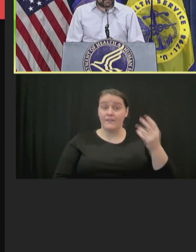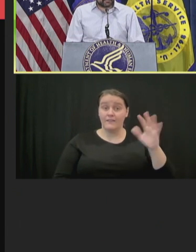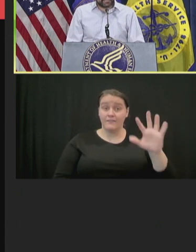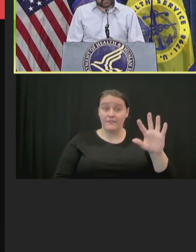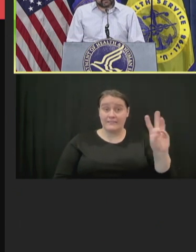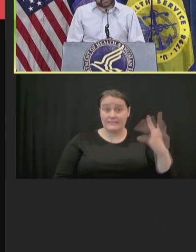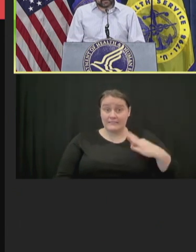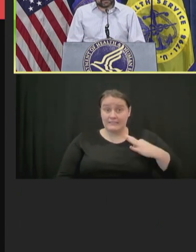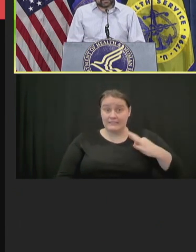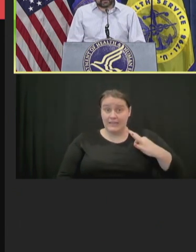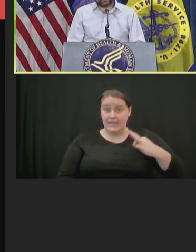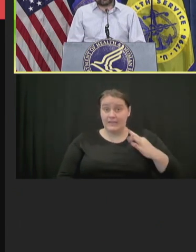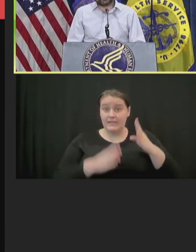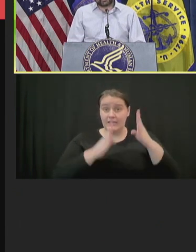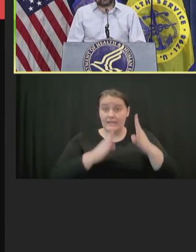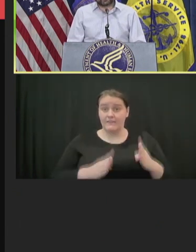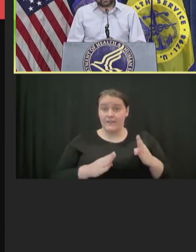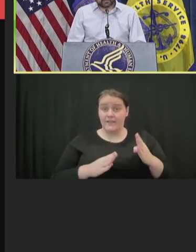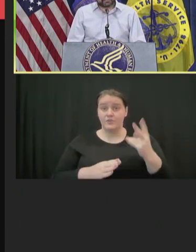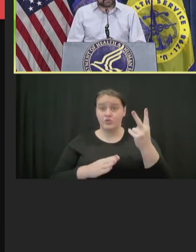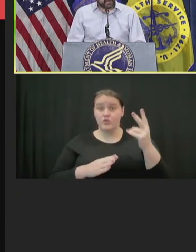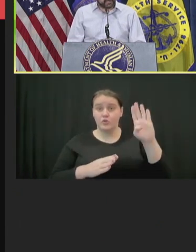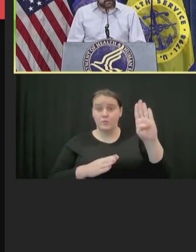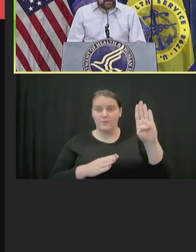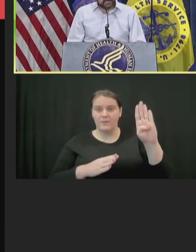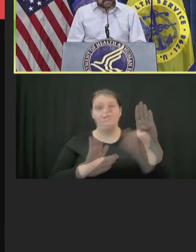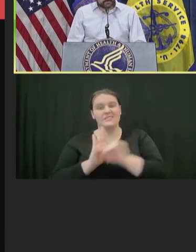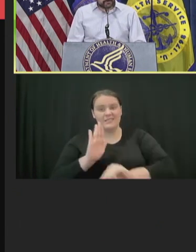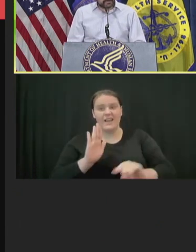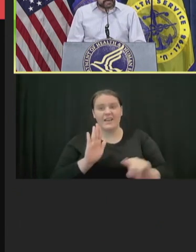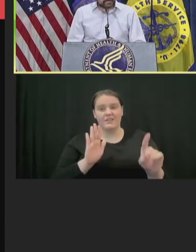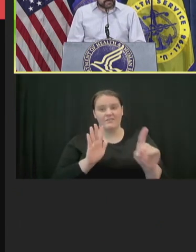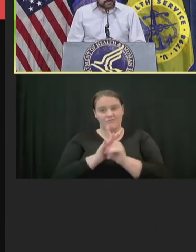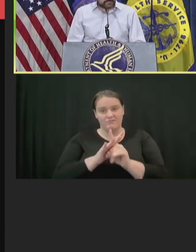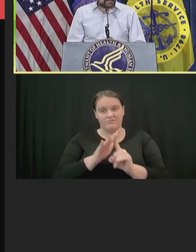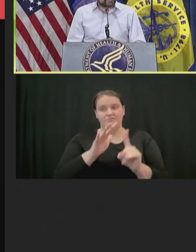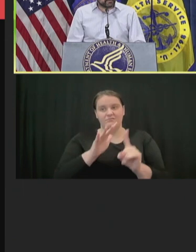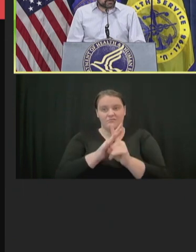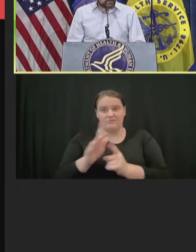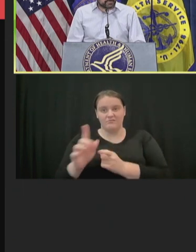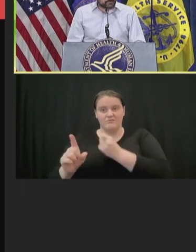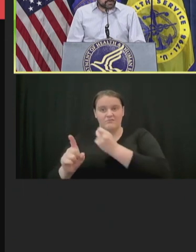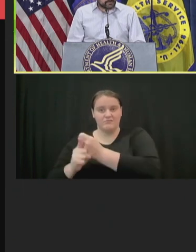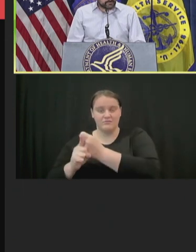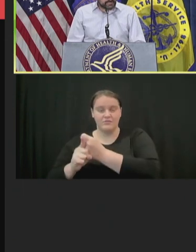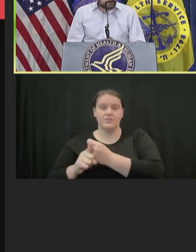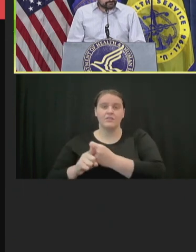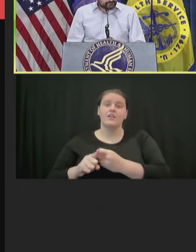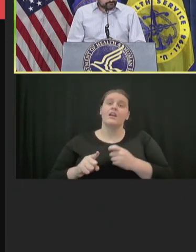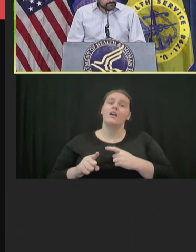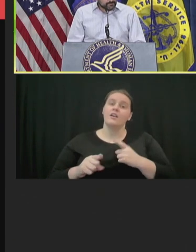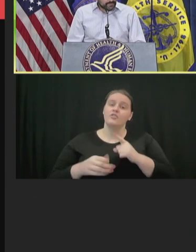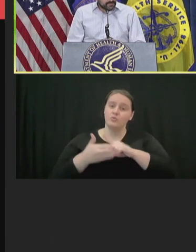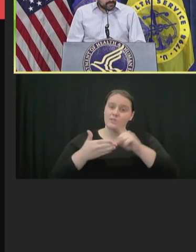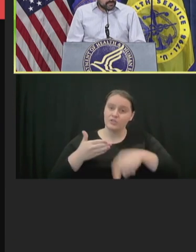negative results from a prevention of recurrence trial that were released in December 2023.